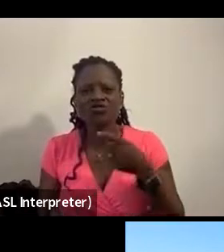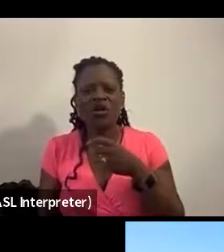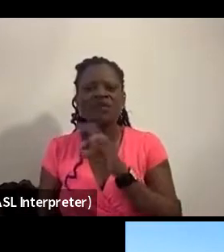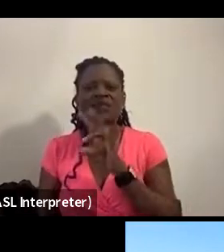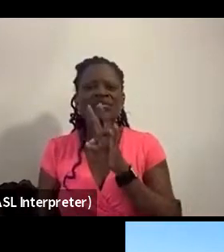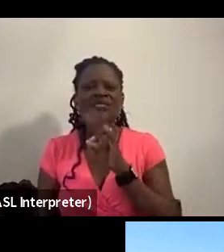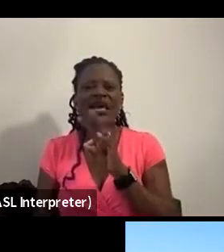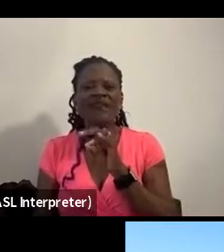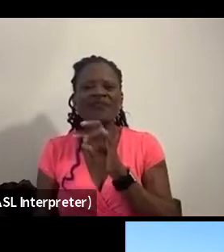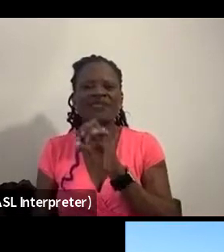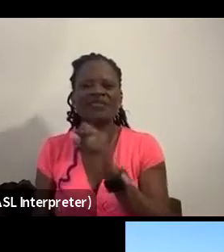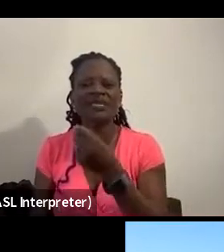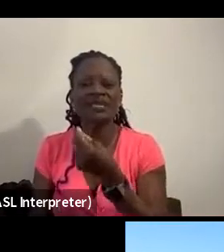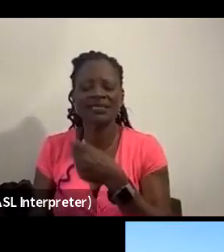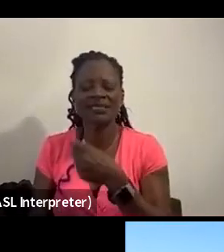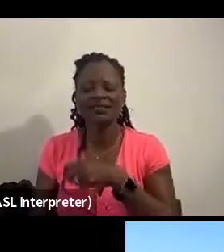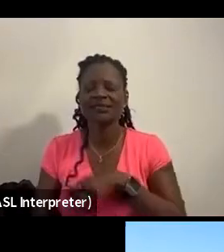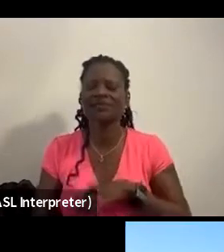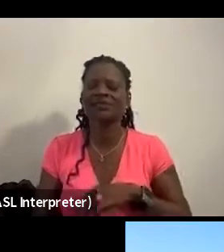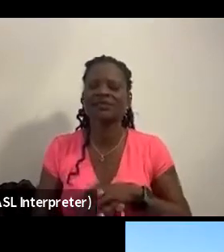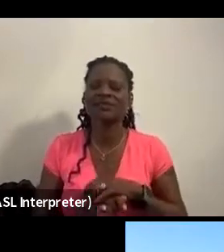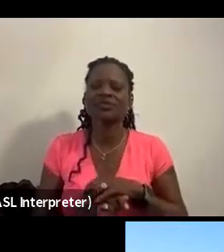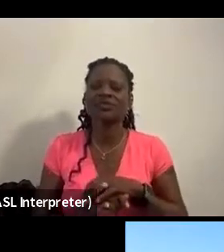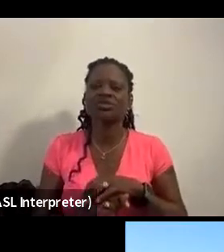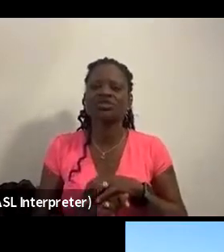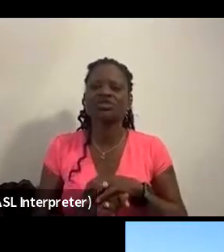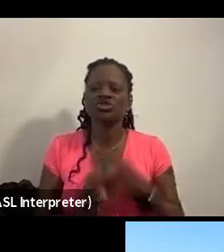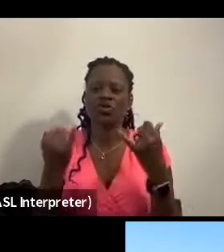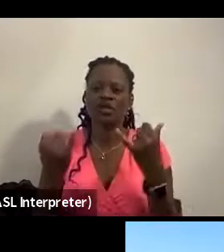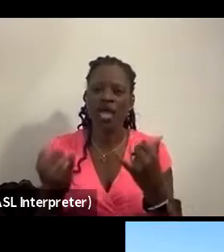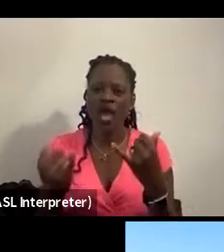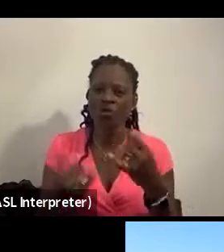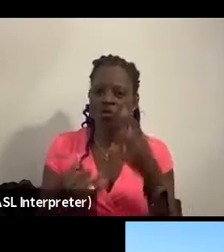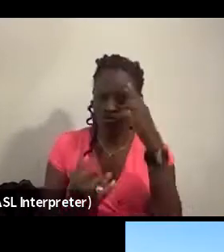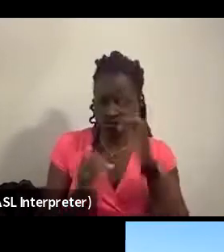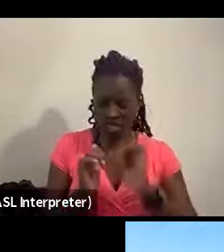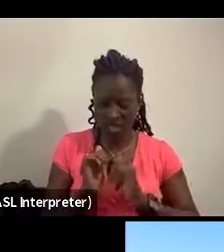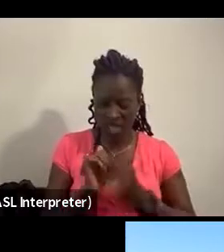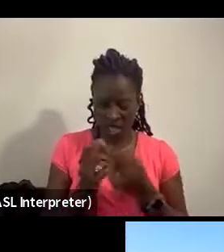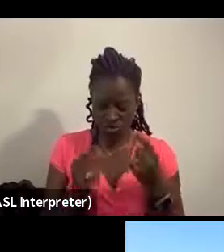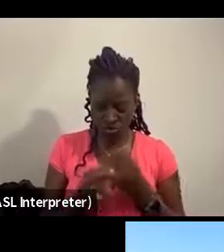you know, kind of how we do the best we can to heal our community,